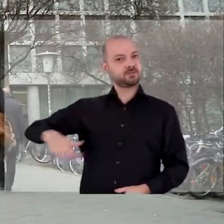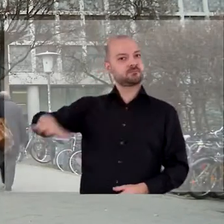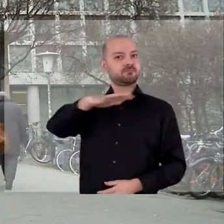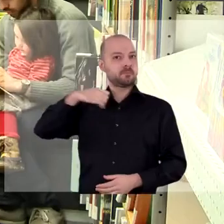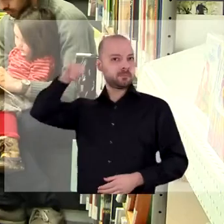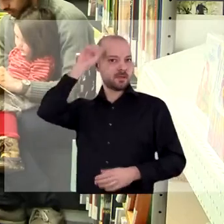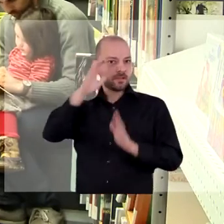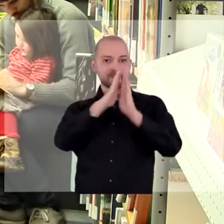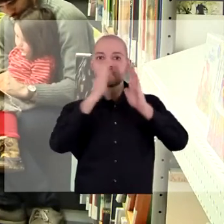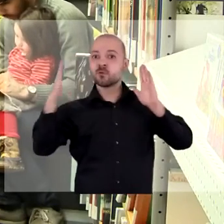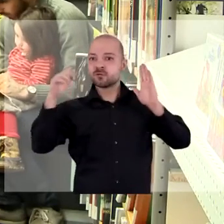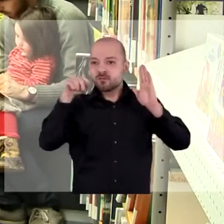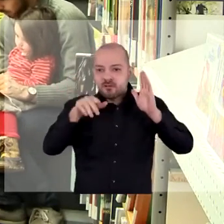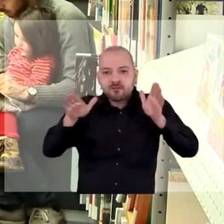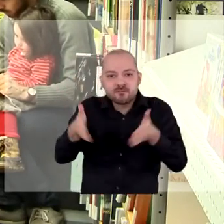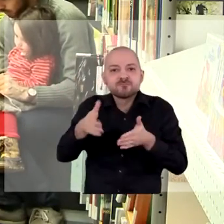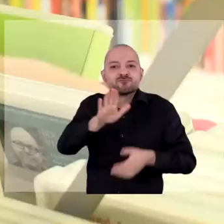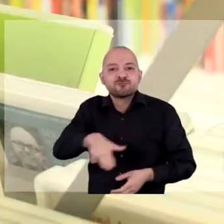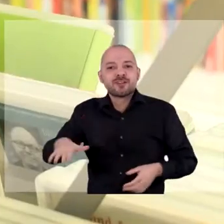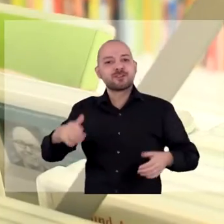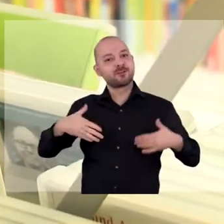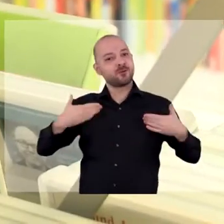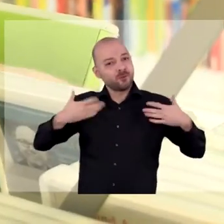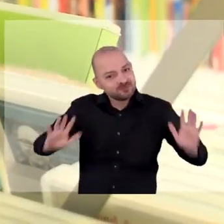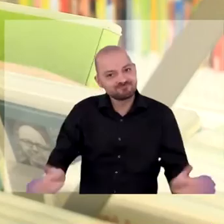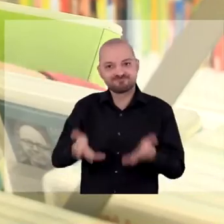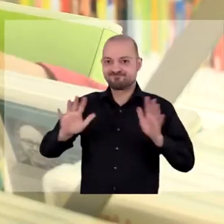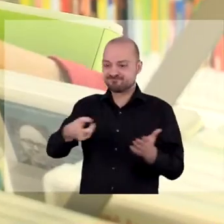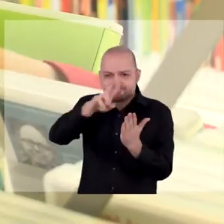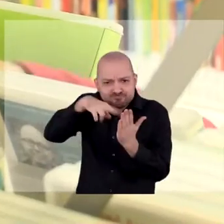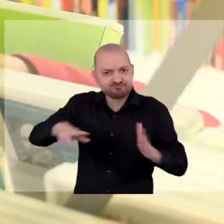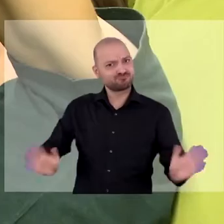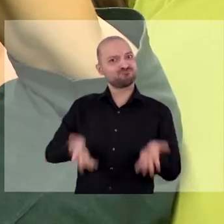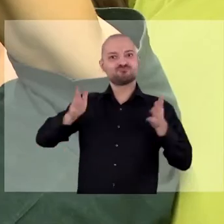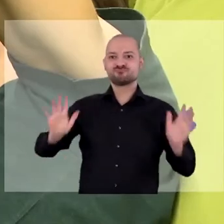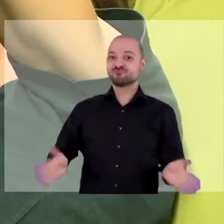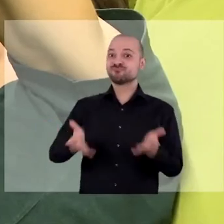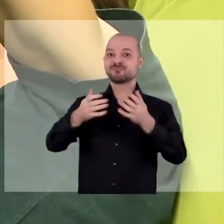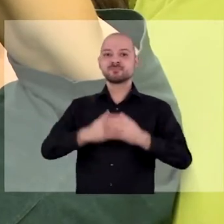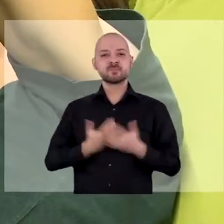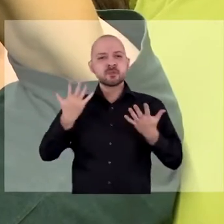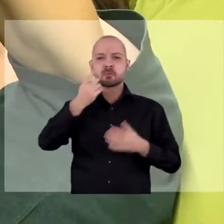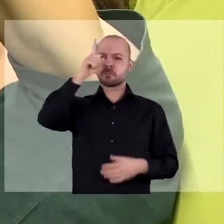ZLB for short in German. In the children’s section of the library the promotion of reading is very much on the agenda.